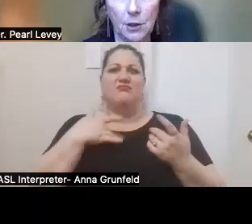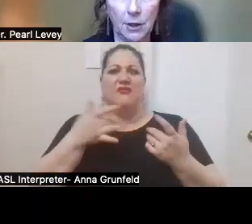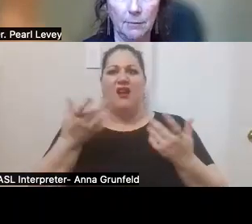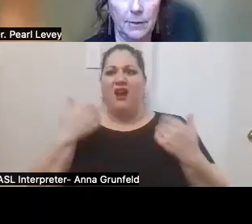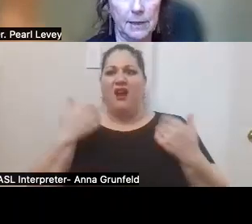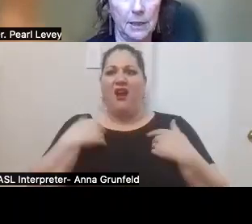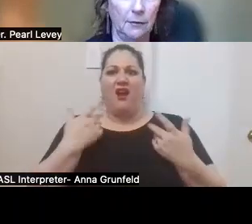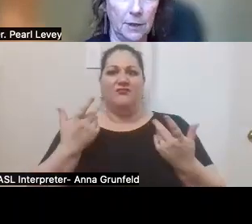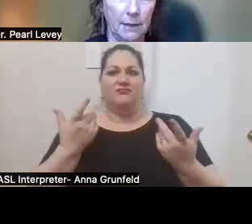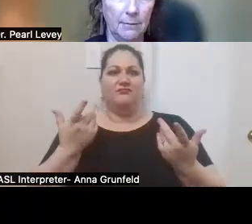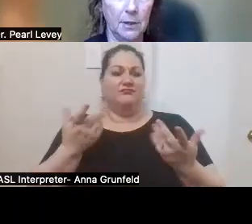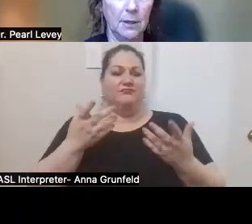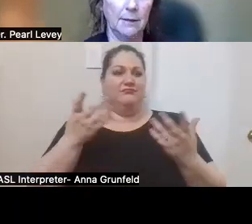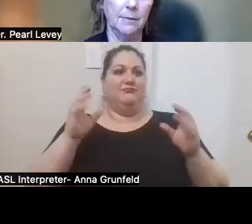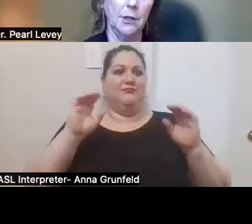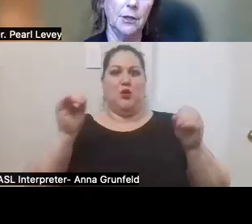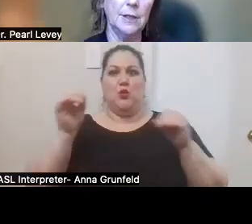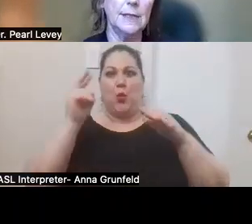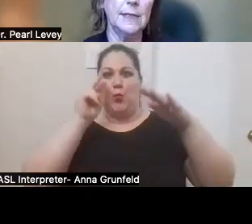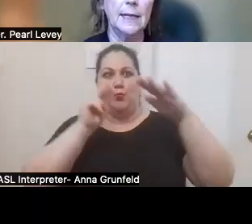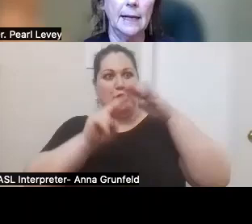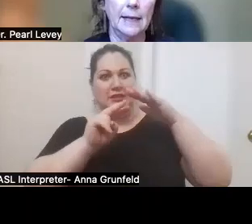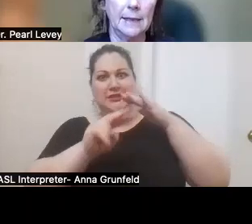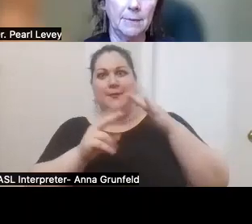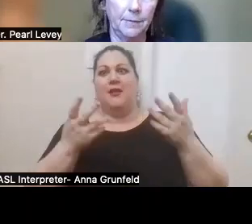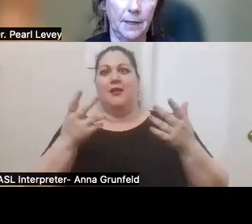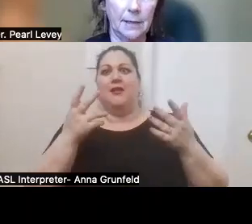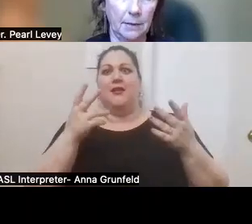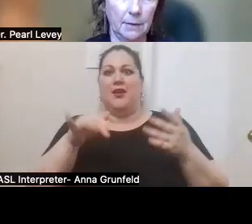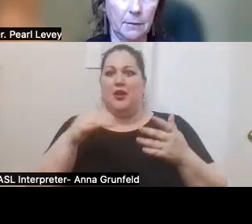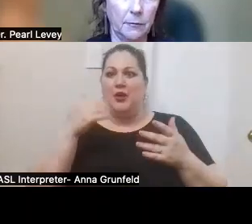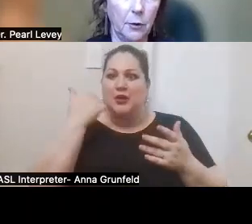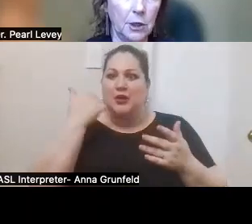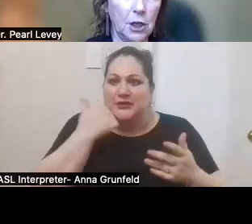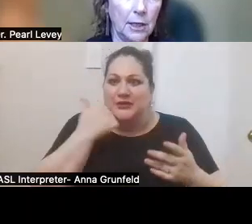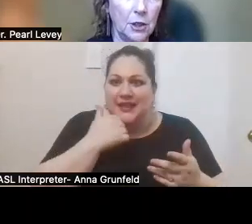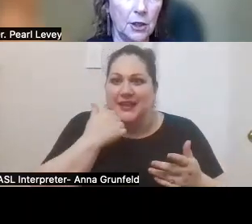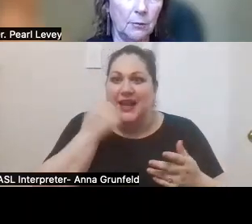which particularly for some learners is very challenging.